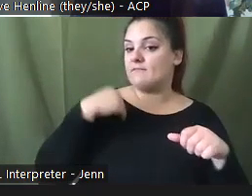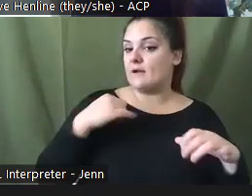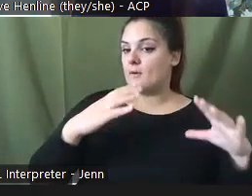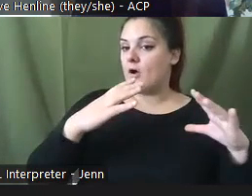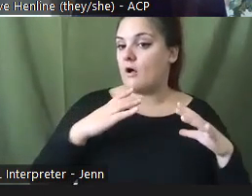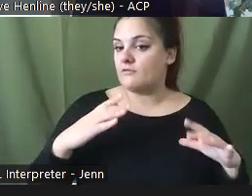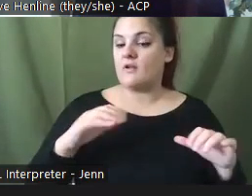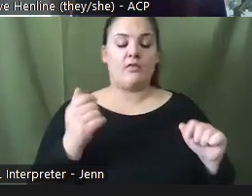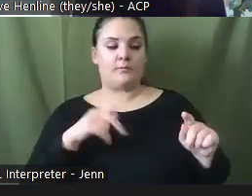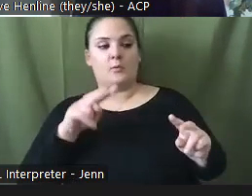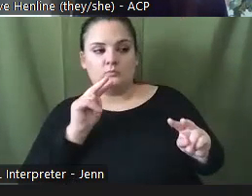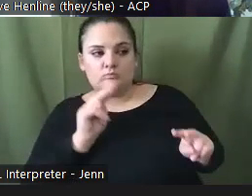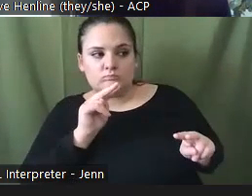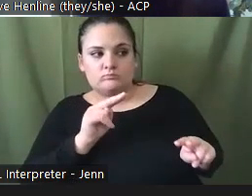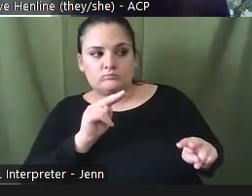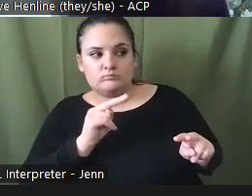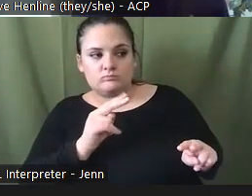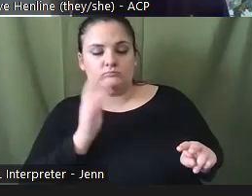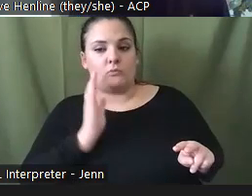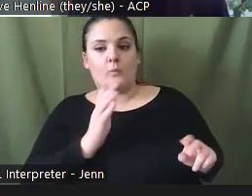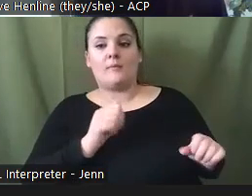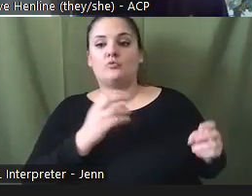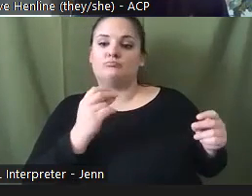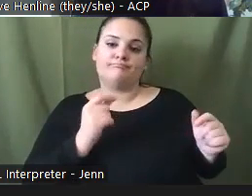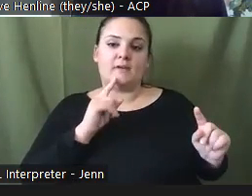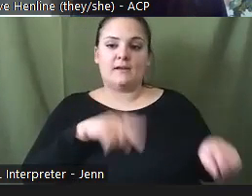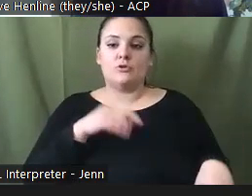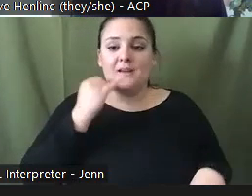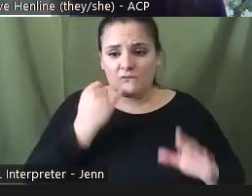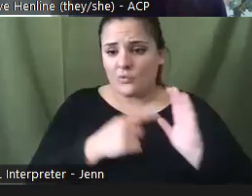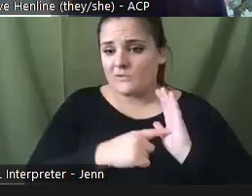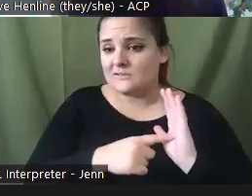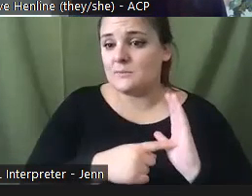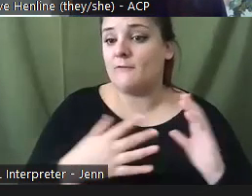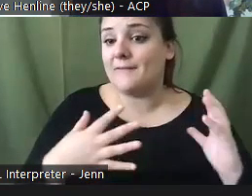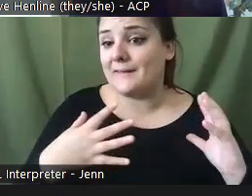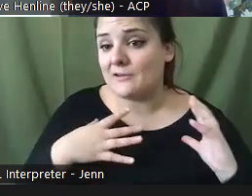a little bit quicker, if I happen to be on vacation or just maybe doing something that